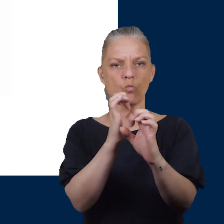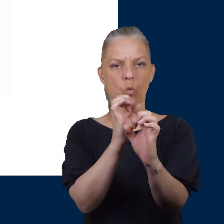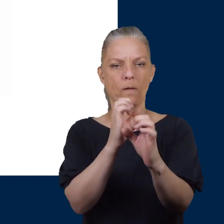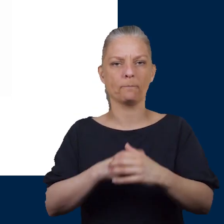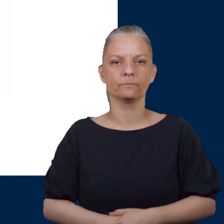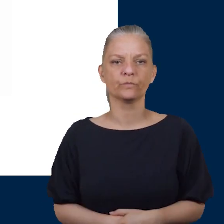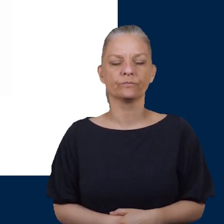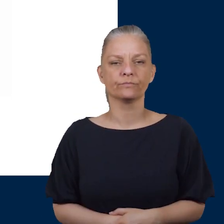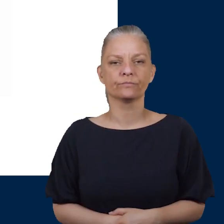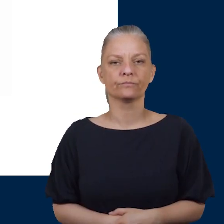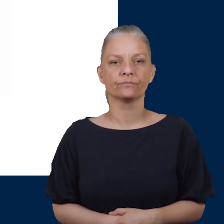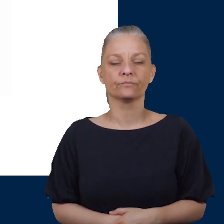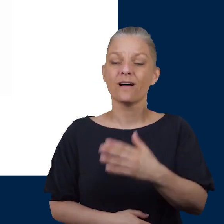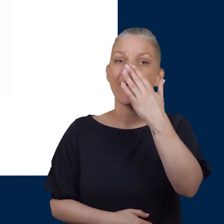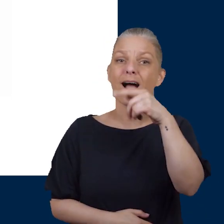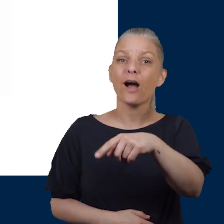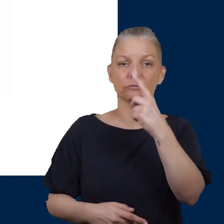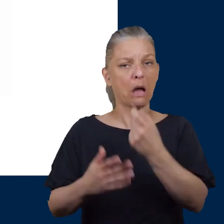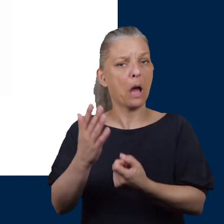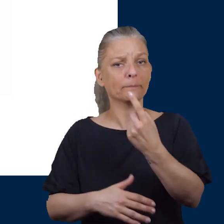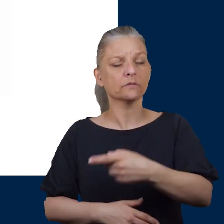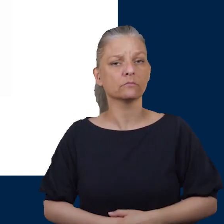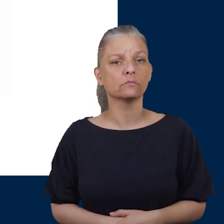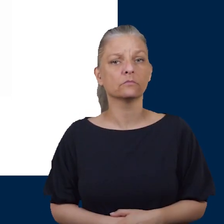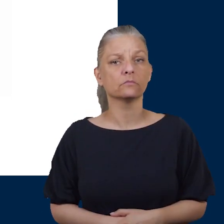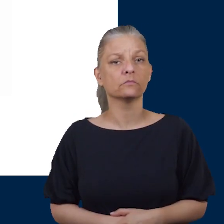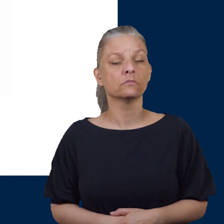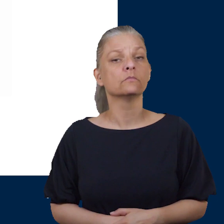but it can happen sooner and at a younger age if you have poorly controlled diabetes.